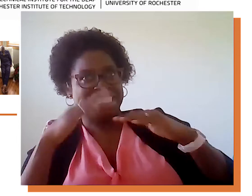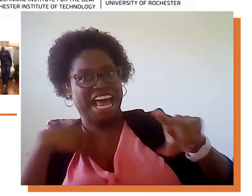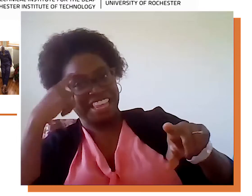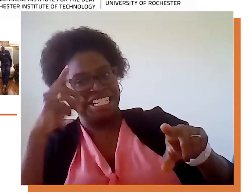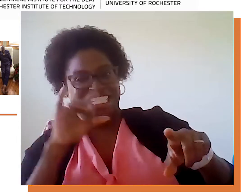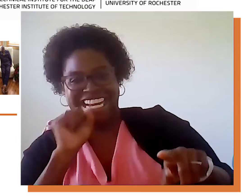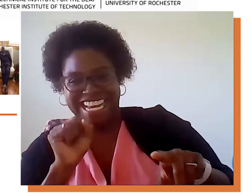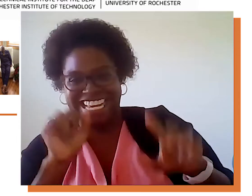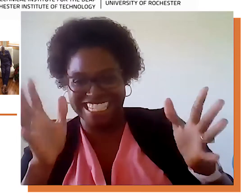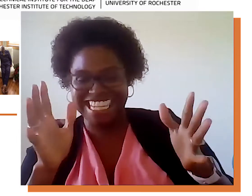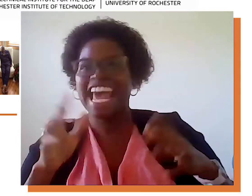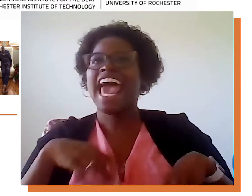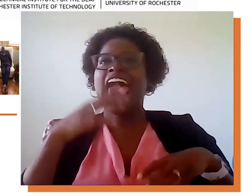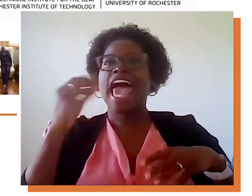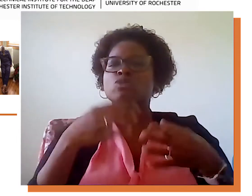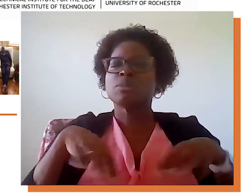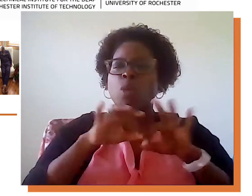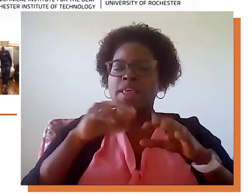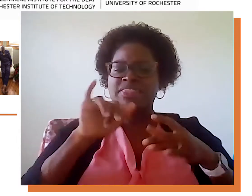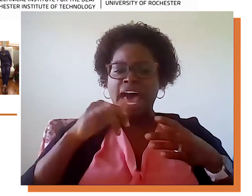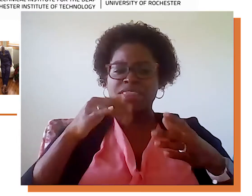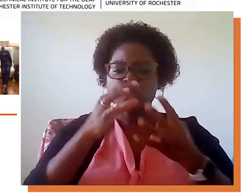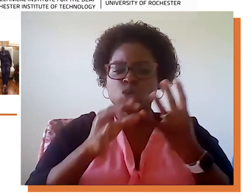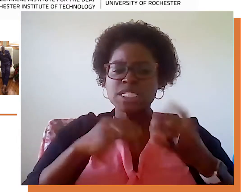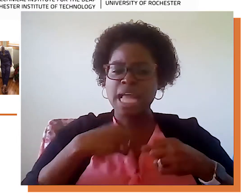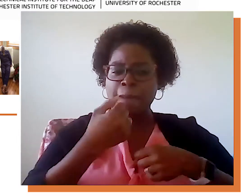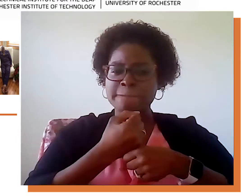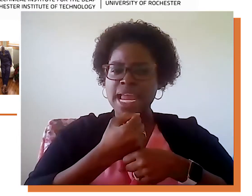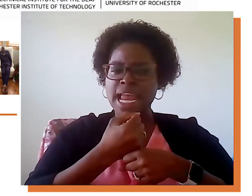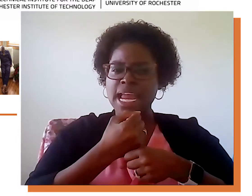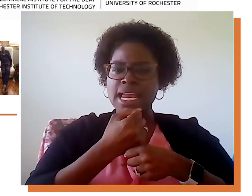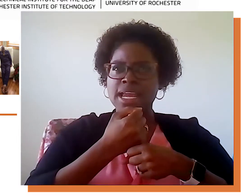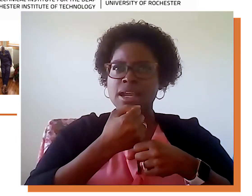She looked up to me. She copied everything I did. And I think that was